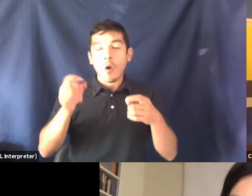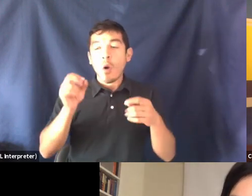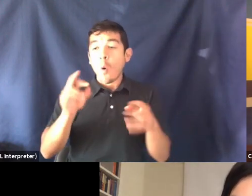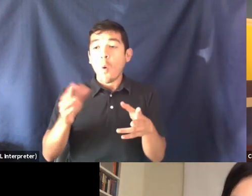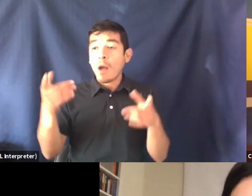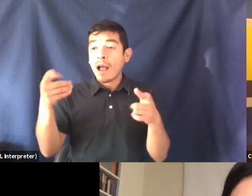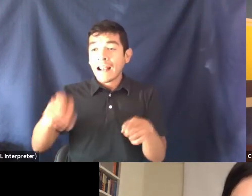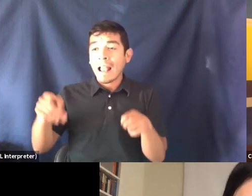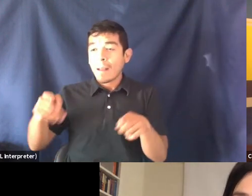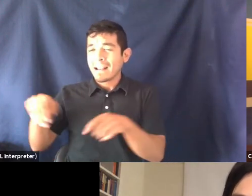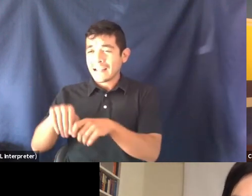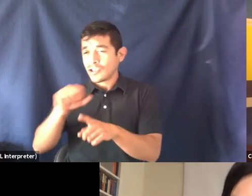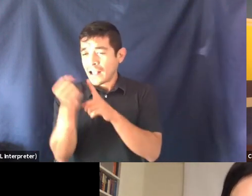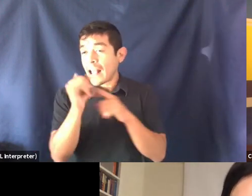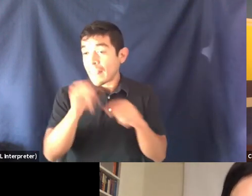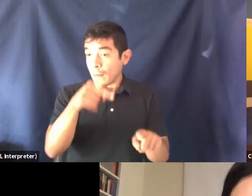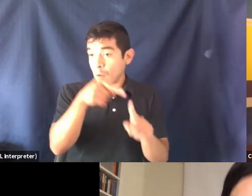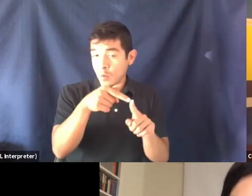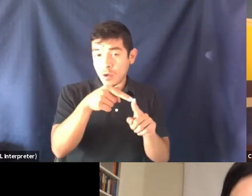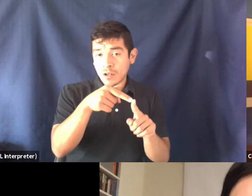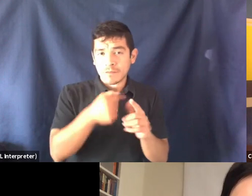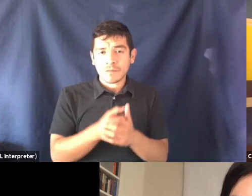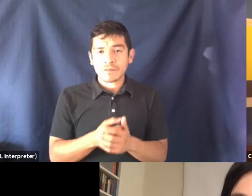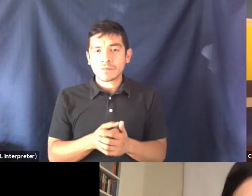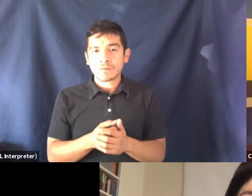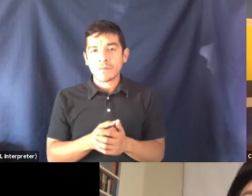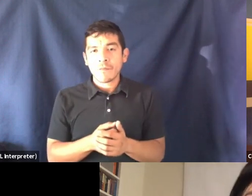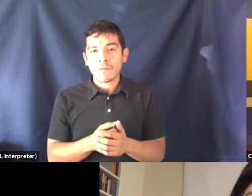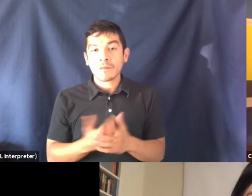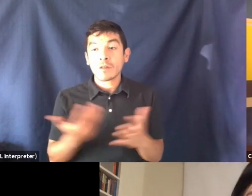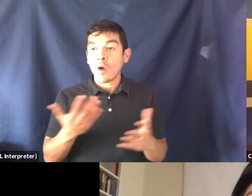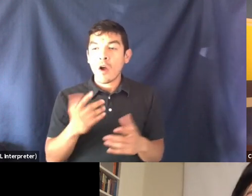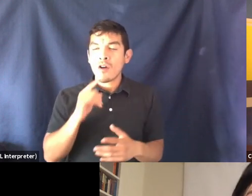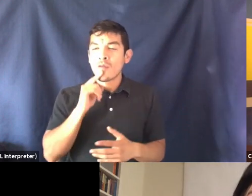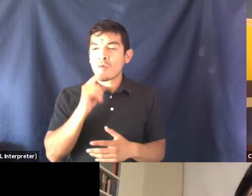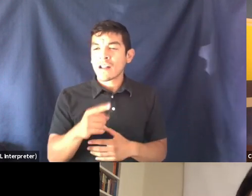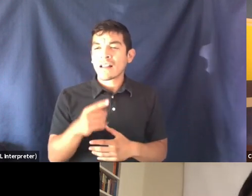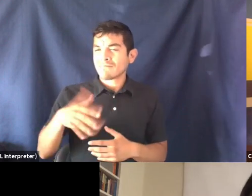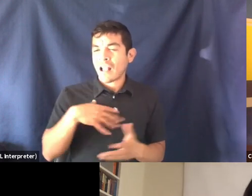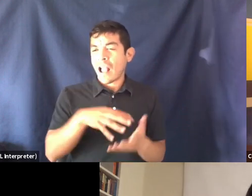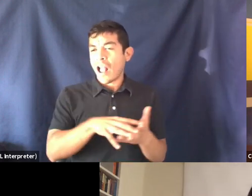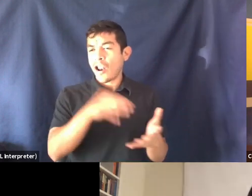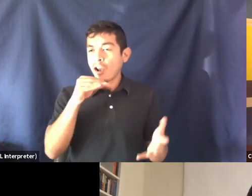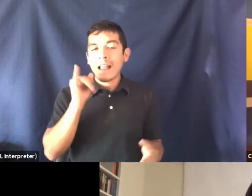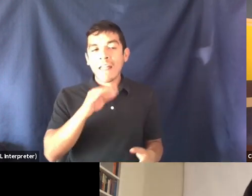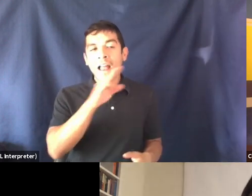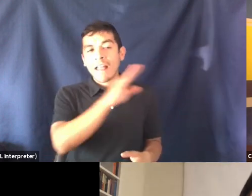what was really informative to me was the civilization that valued stray animals in this way